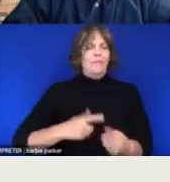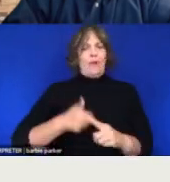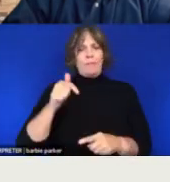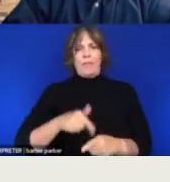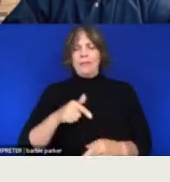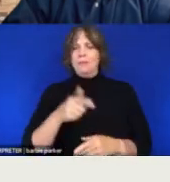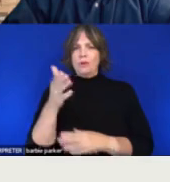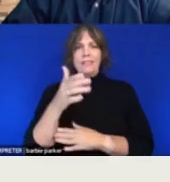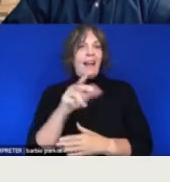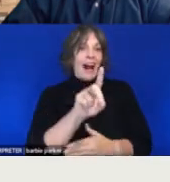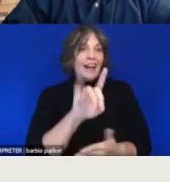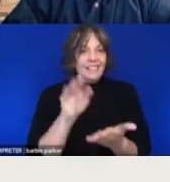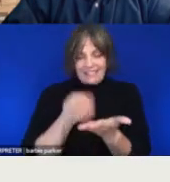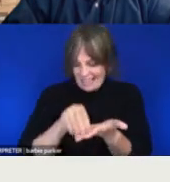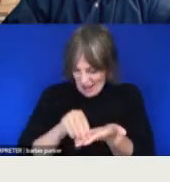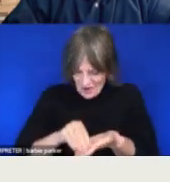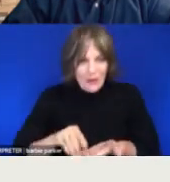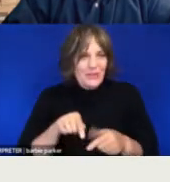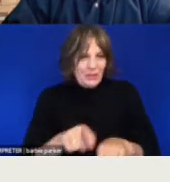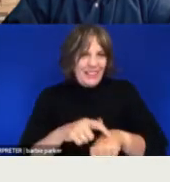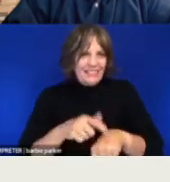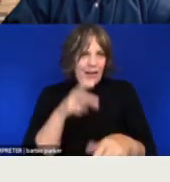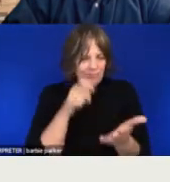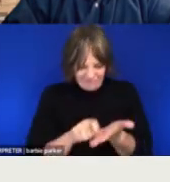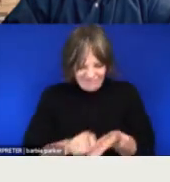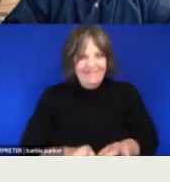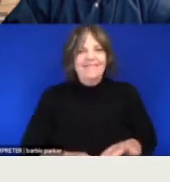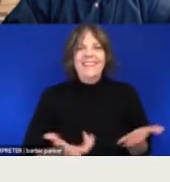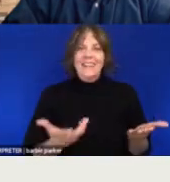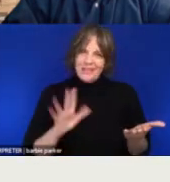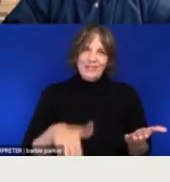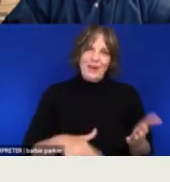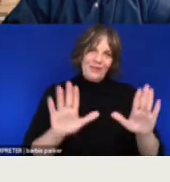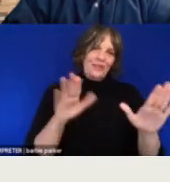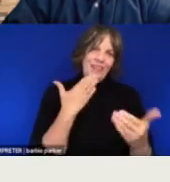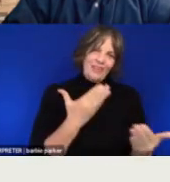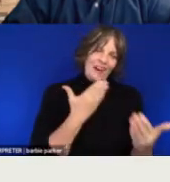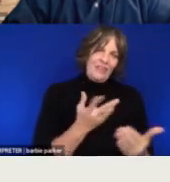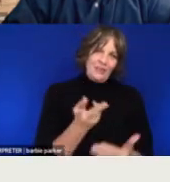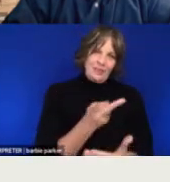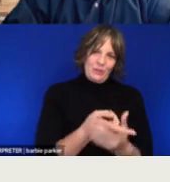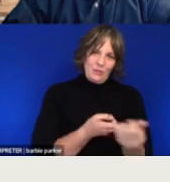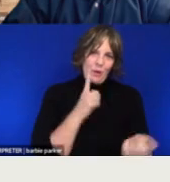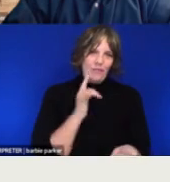down notes the whole time as well. So really grateful to you both for that. I think you got